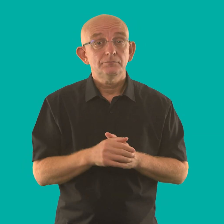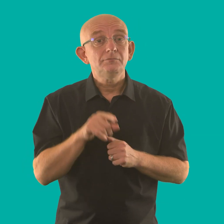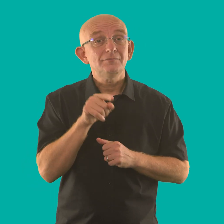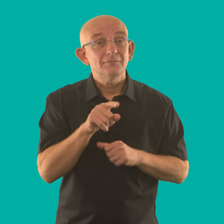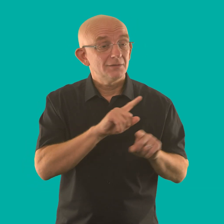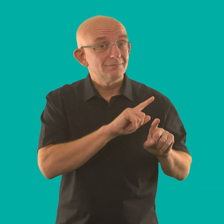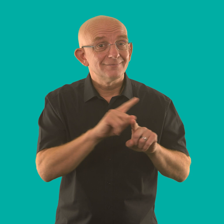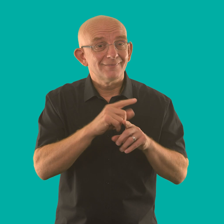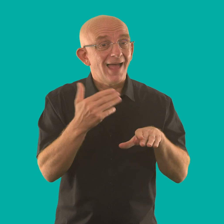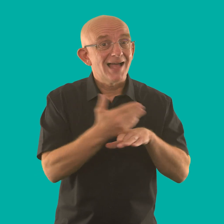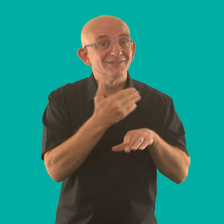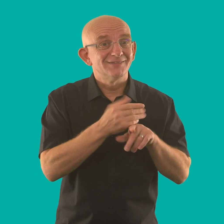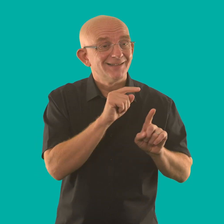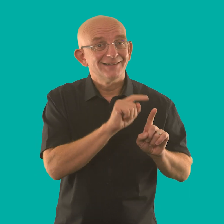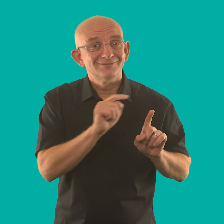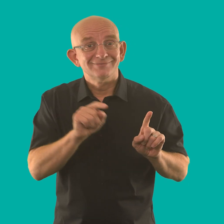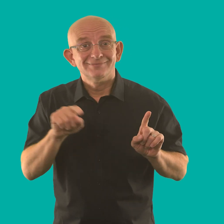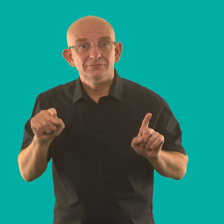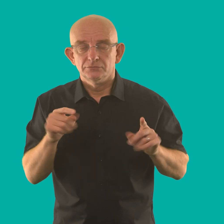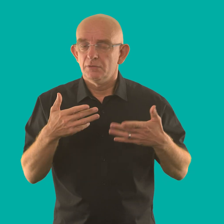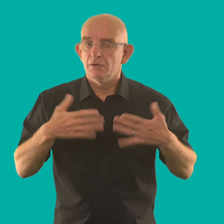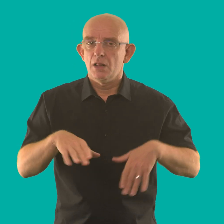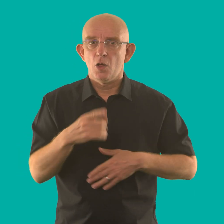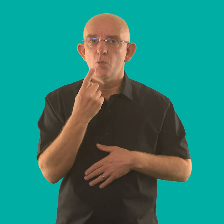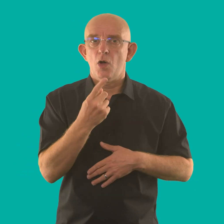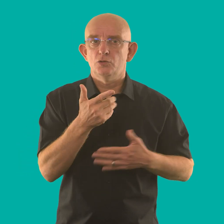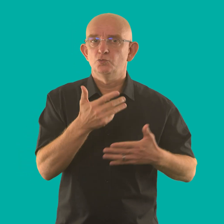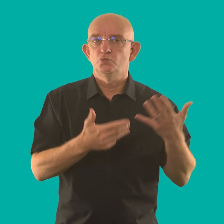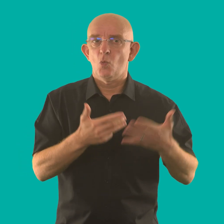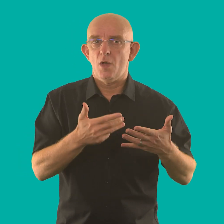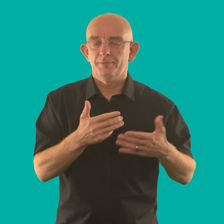You only get one score for each activity.